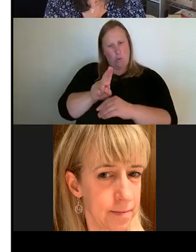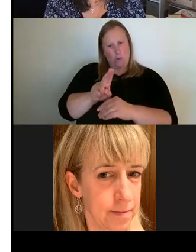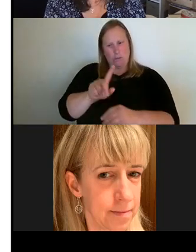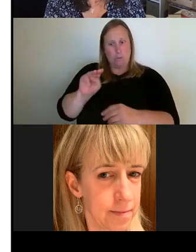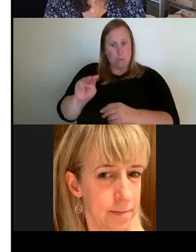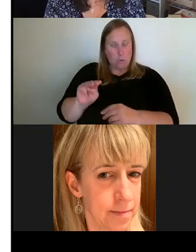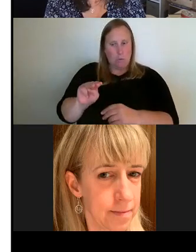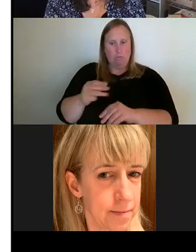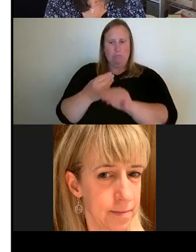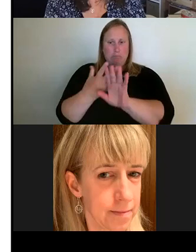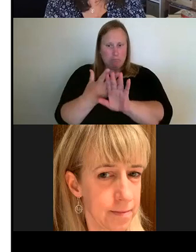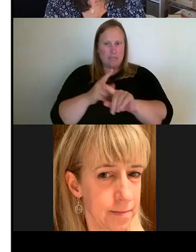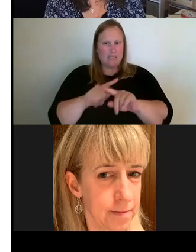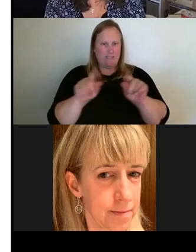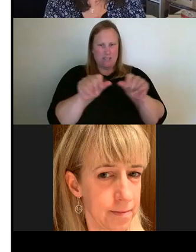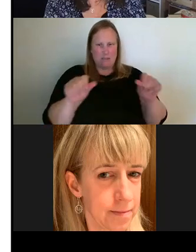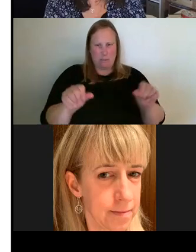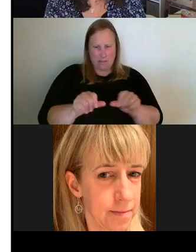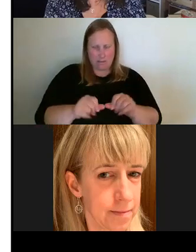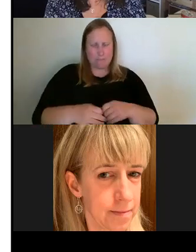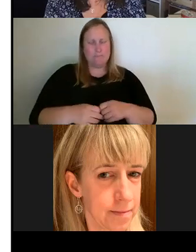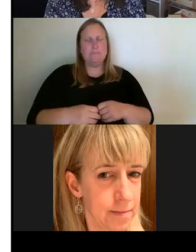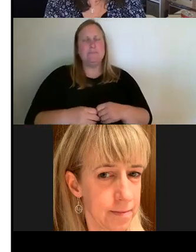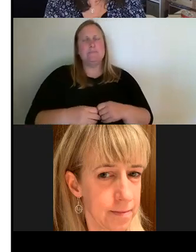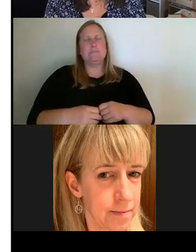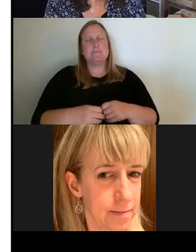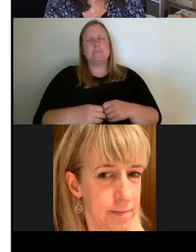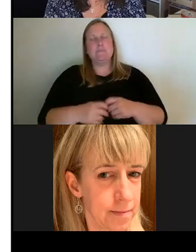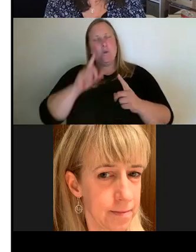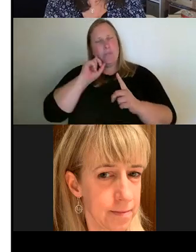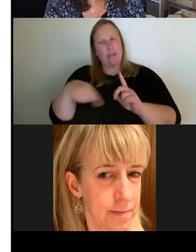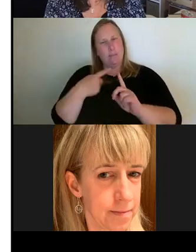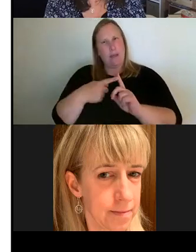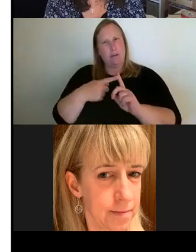We are going to ask you to imagine as you are going through the different cognitive spaces that you